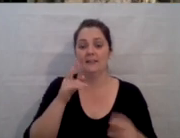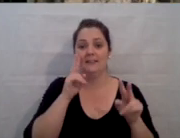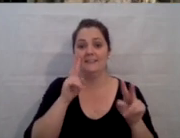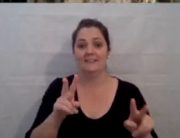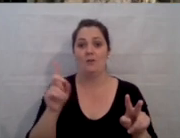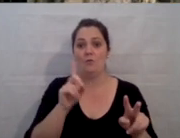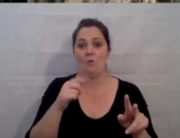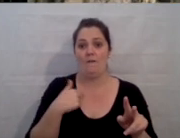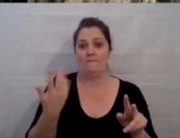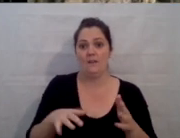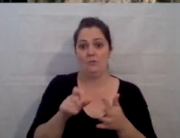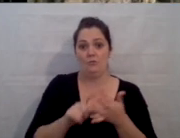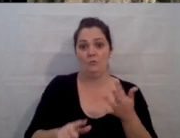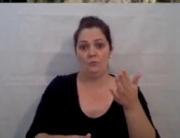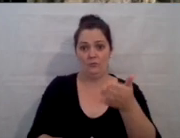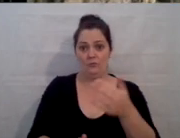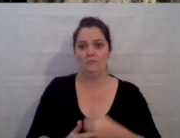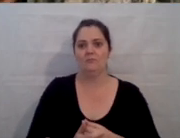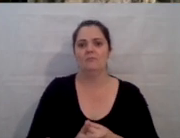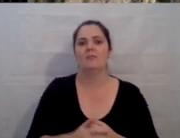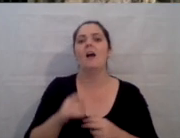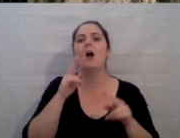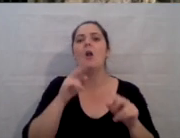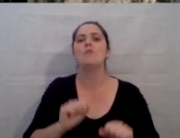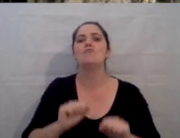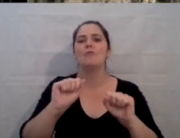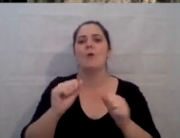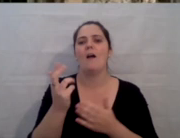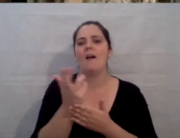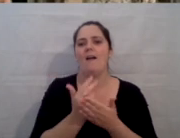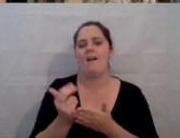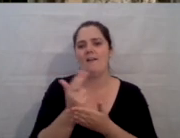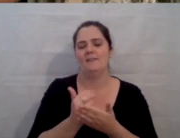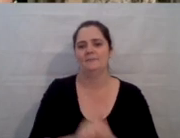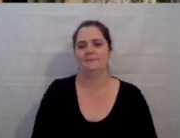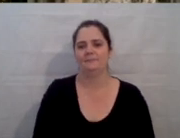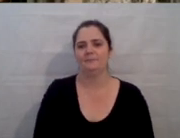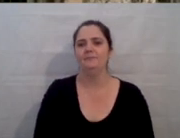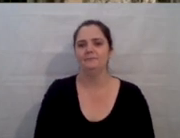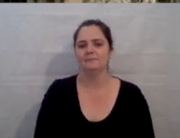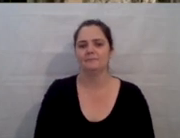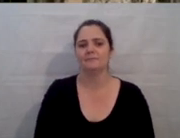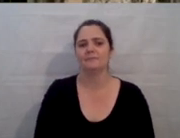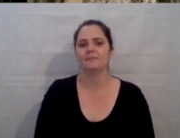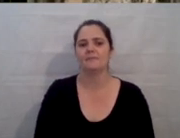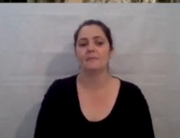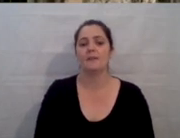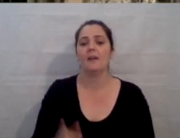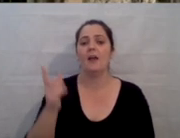a little bit of what I’ve done there and then start looking at your own. Now the other thing that I would do at this stage is I would come back in and I